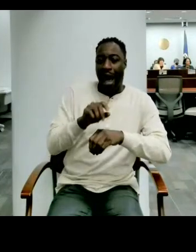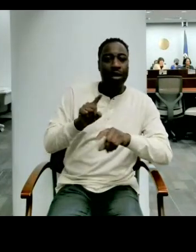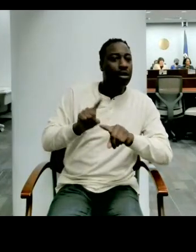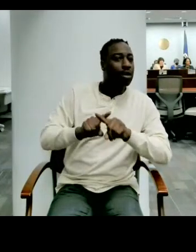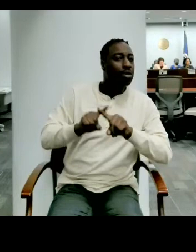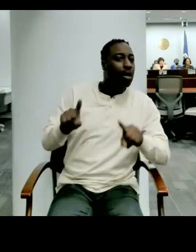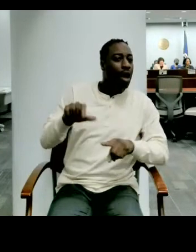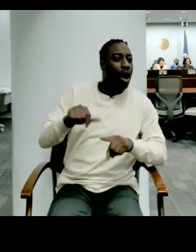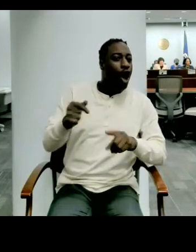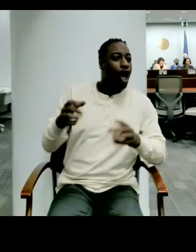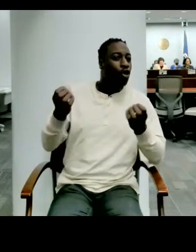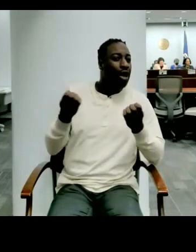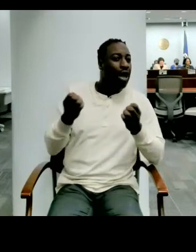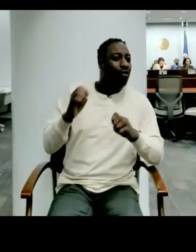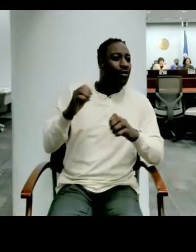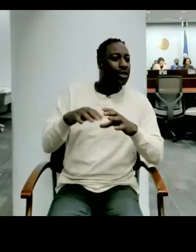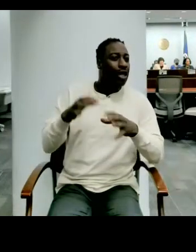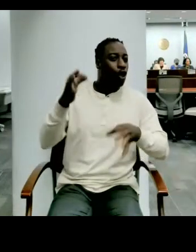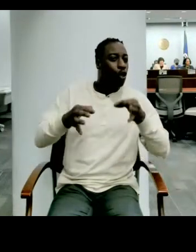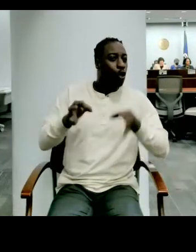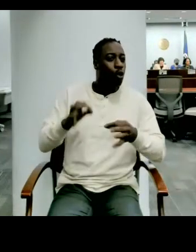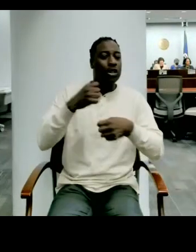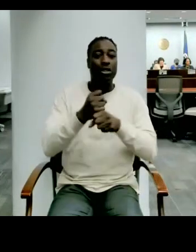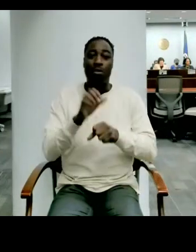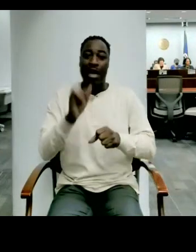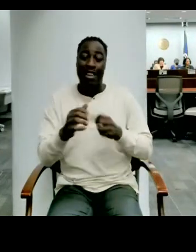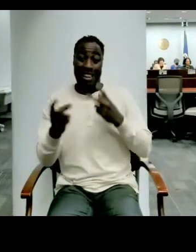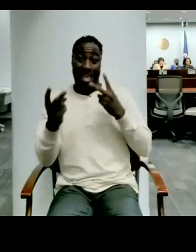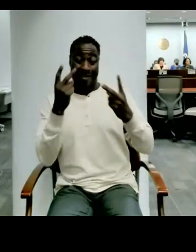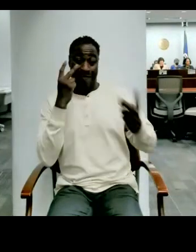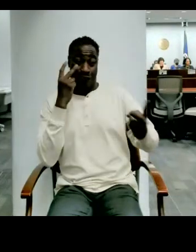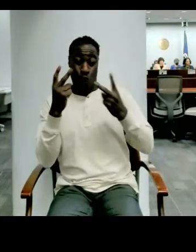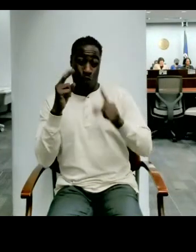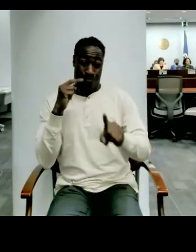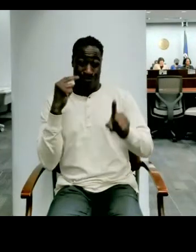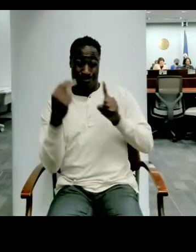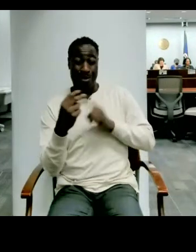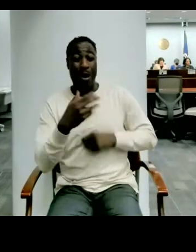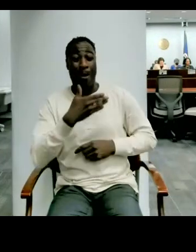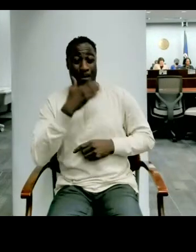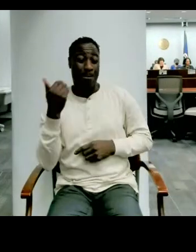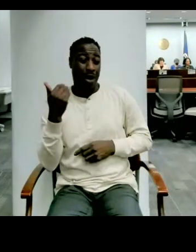other efforts in court to make that view kind of better known in the judiciary as well.